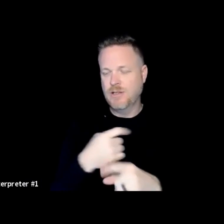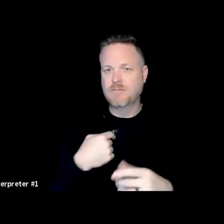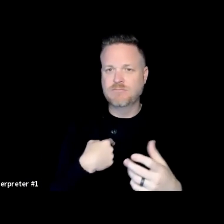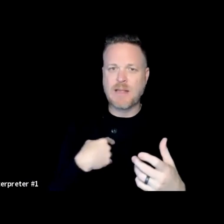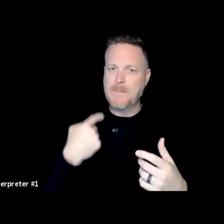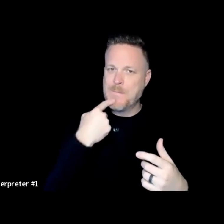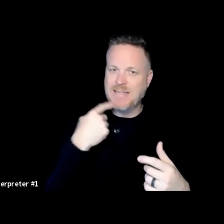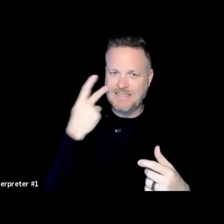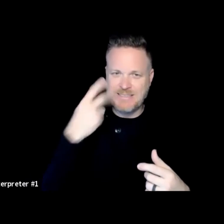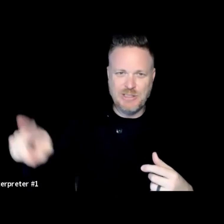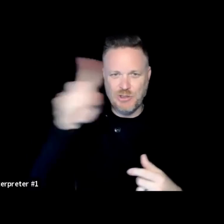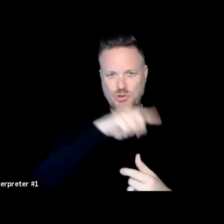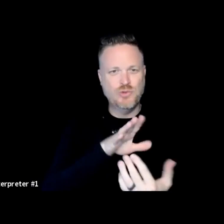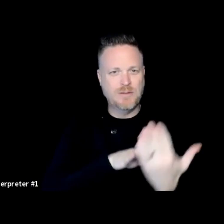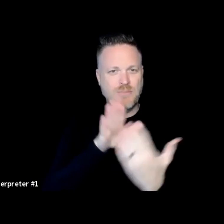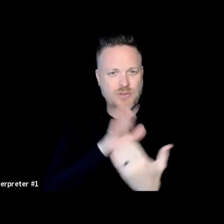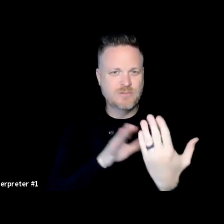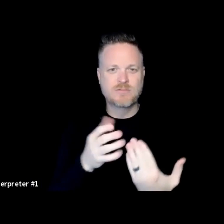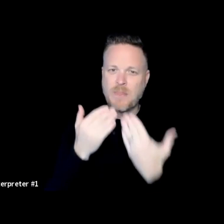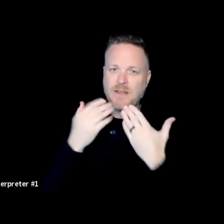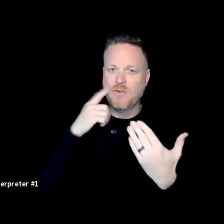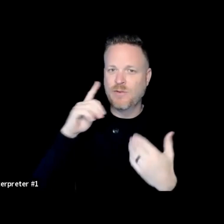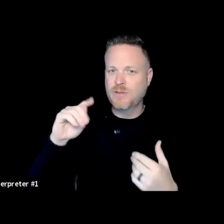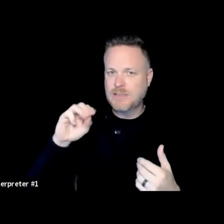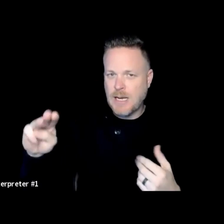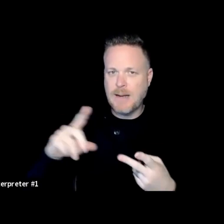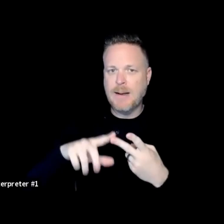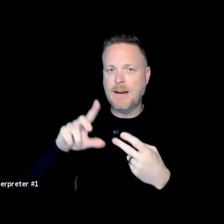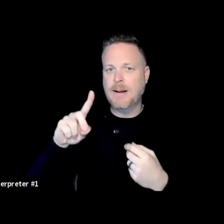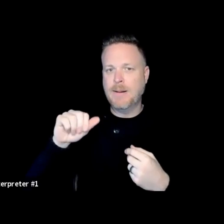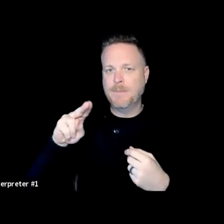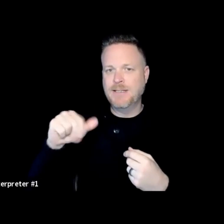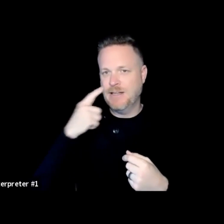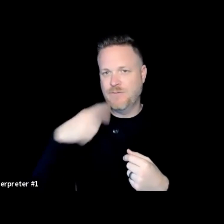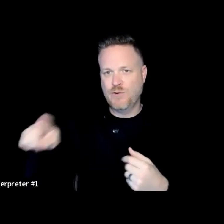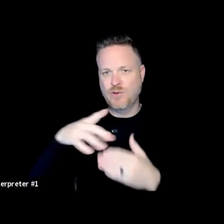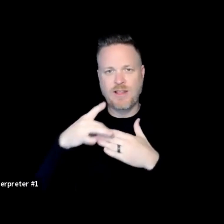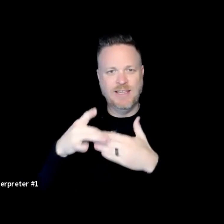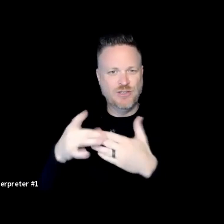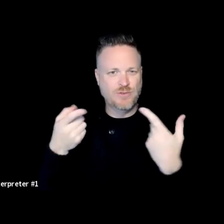person. A special thanks to Tom and Dana for their leadership during this very, very difficult year.